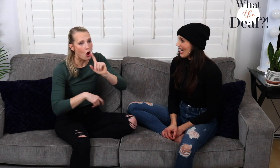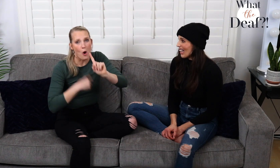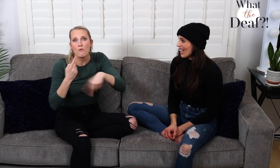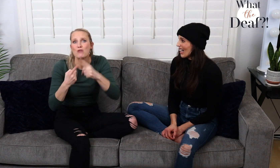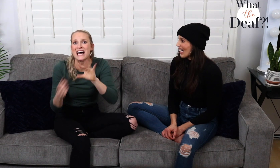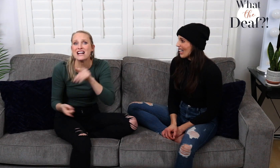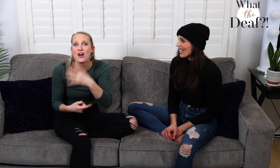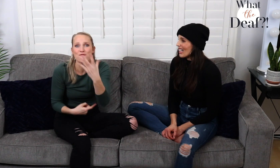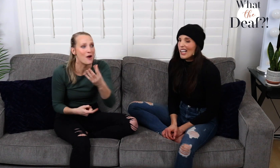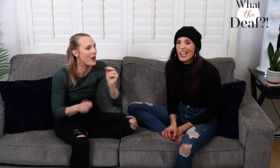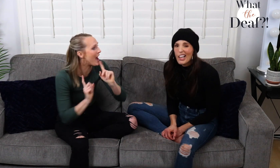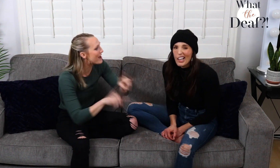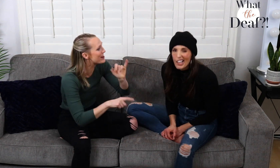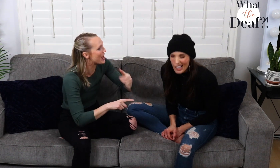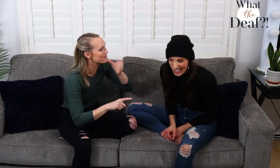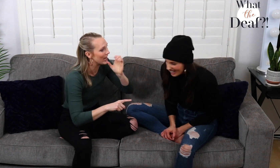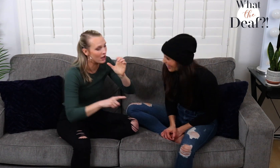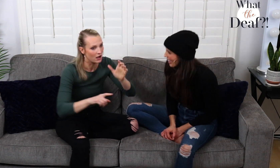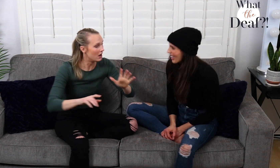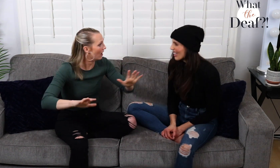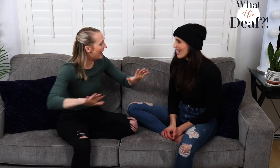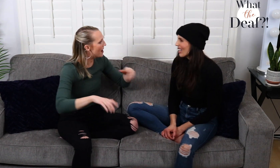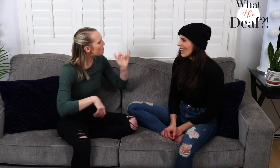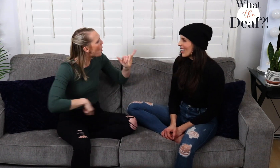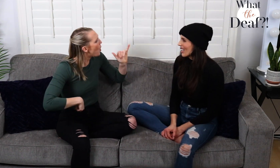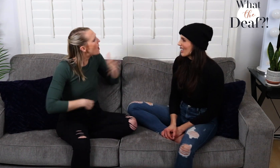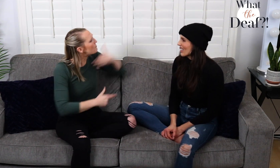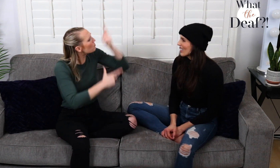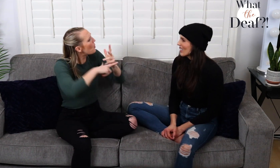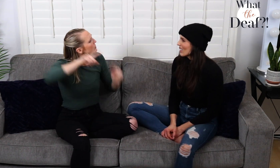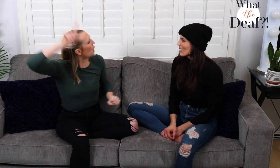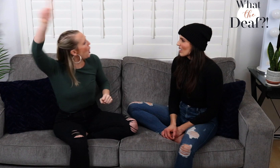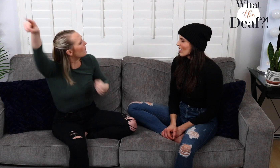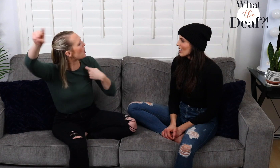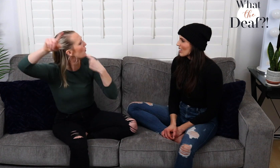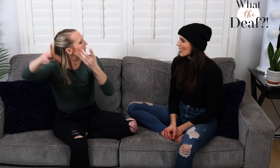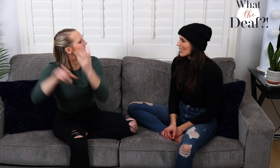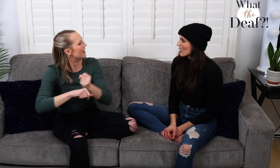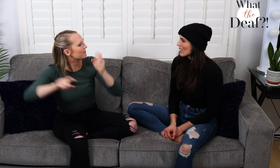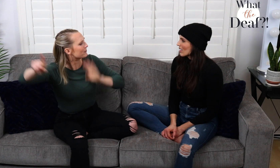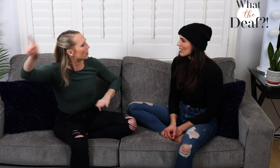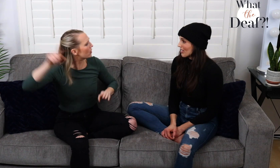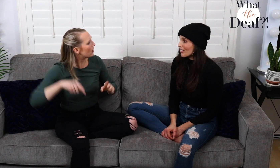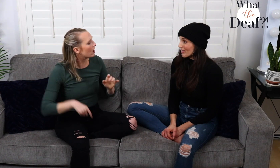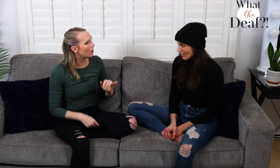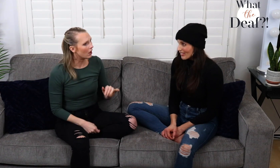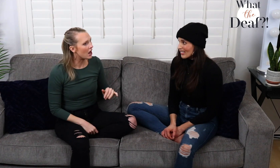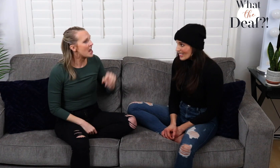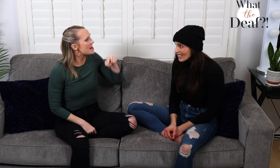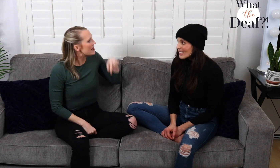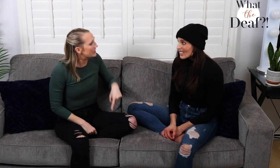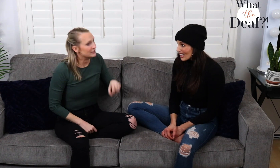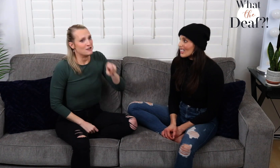“Okay, how and when did you go and order those drinks?” And I'm like, “Oh, my brother was already up there and I told him to get the beers.” And he was like,